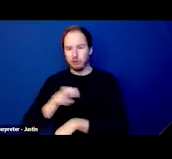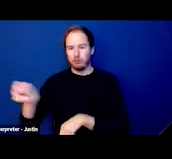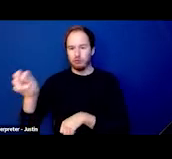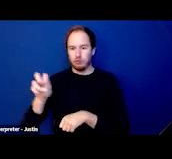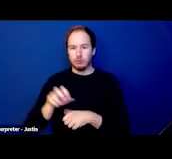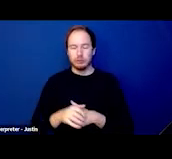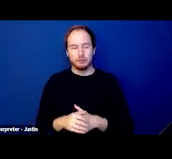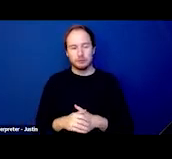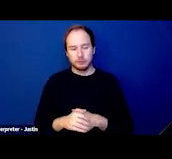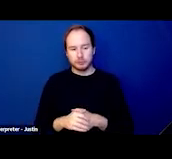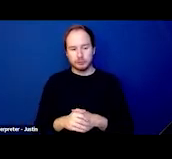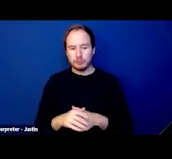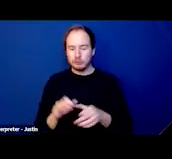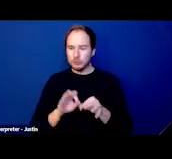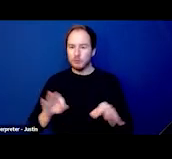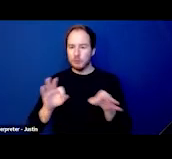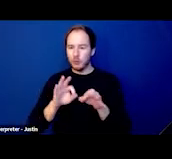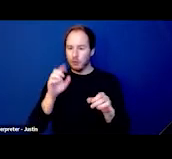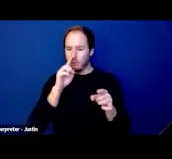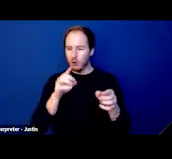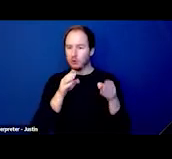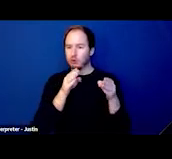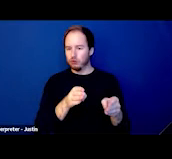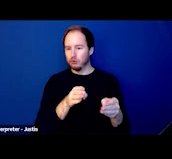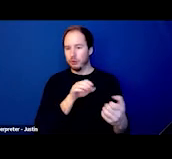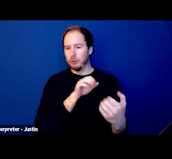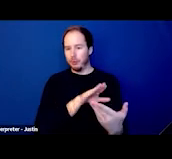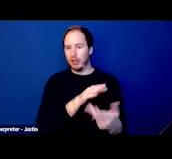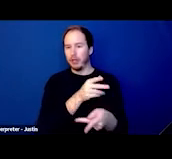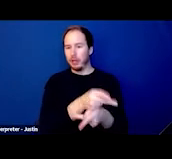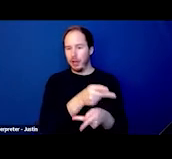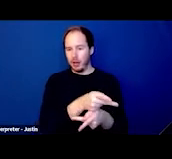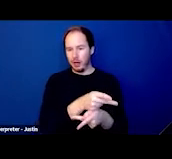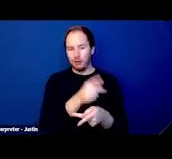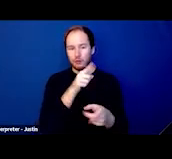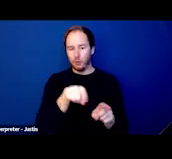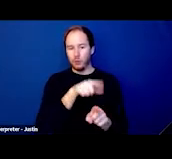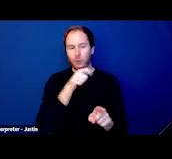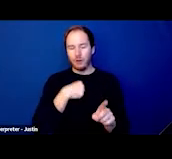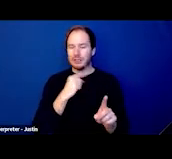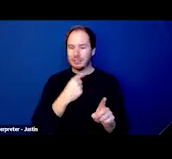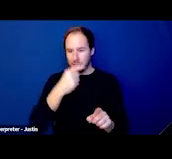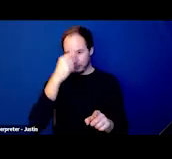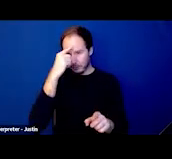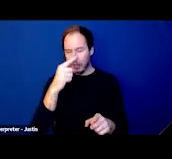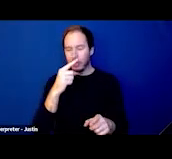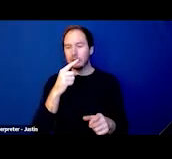It is critical for street-based care for people with serious mental illnesses and our substance use disorders